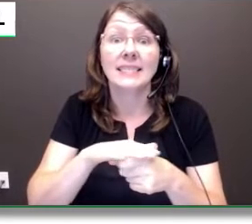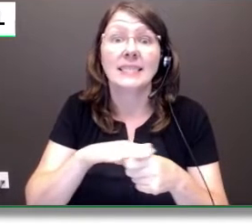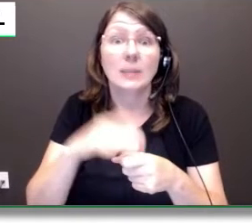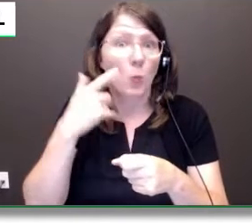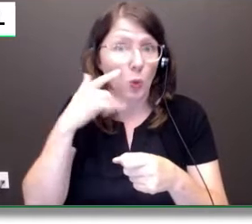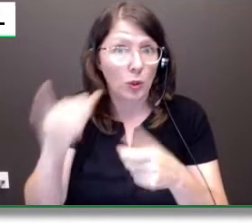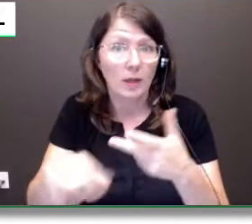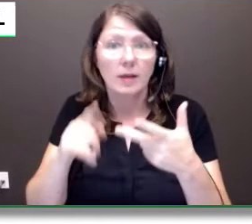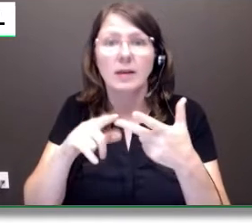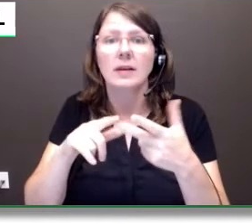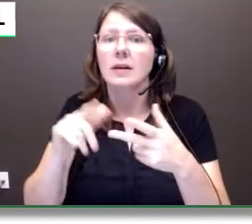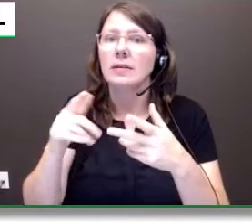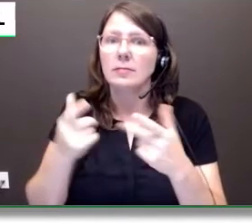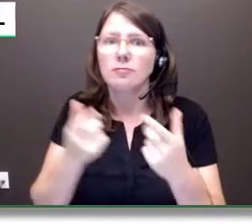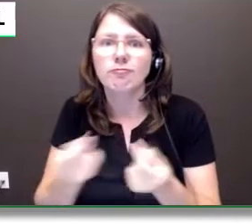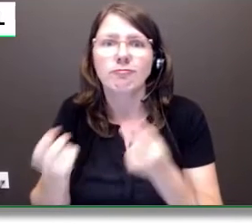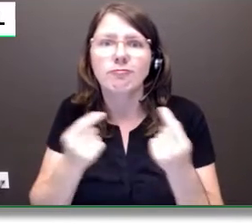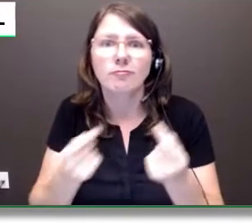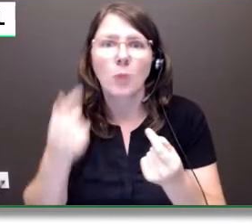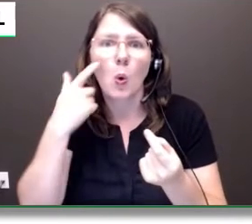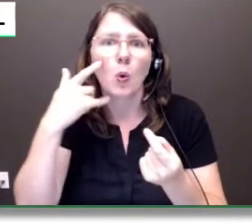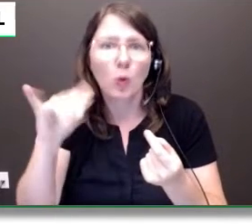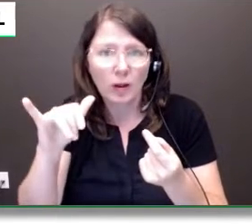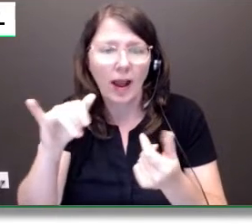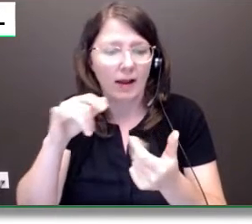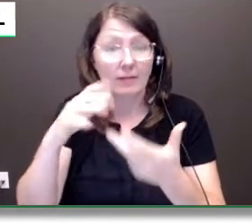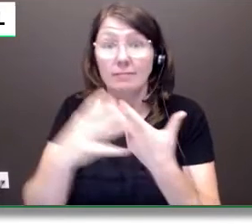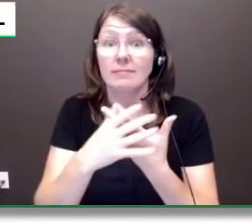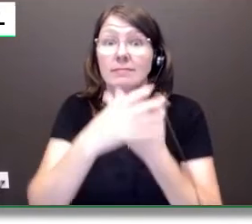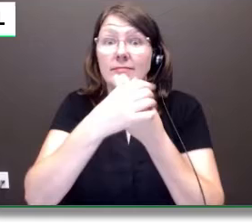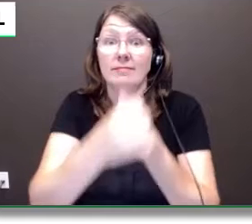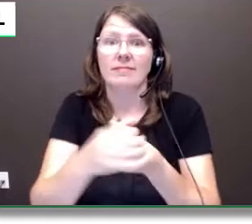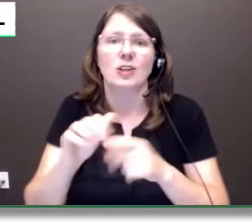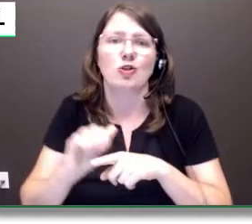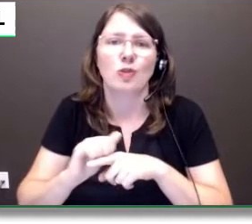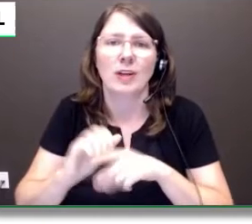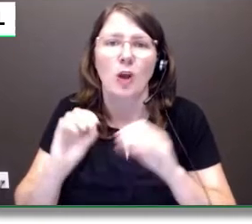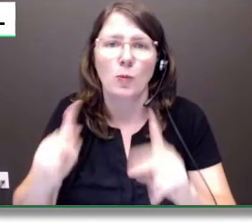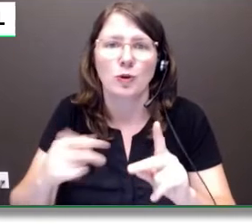opportunity. So an example is our work with BC parks and Parks Canada and we